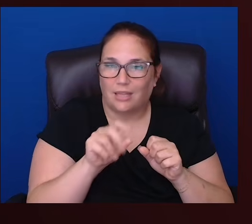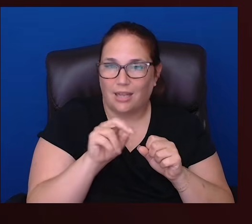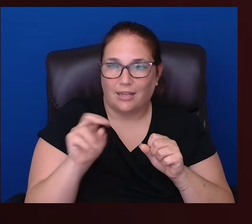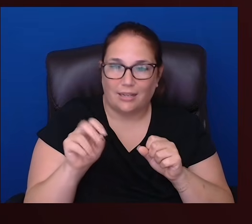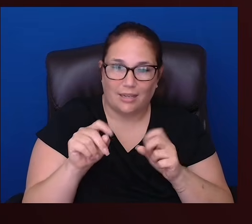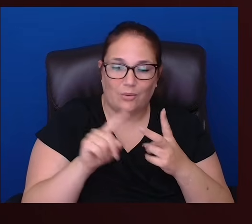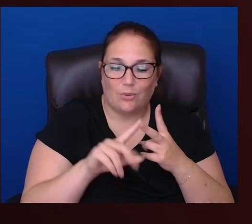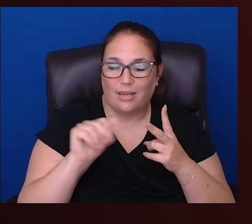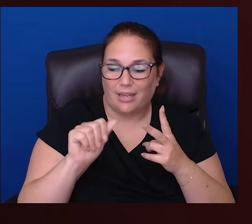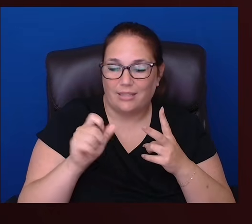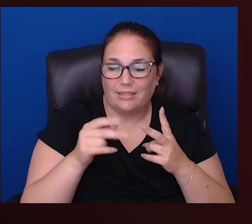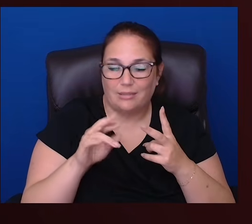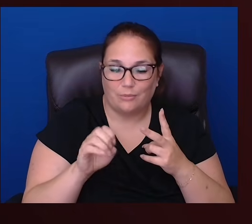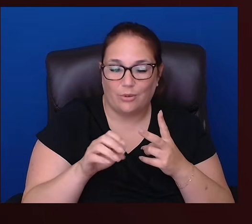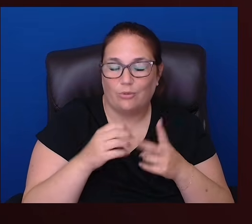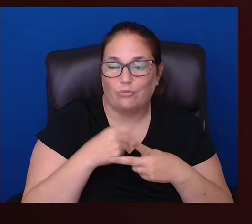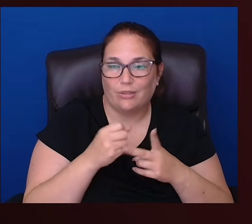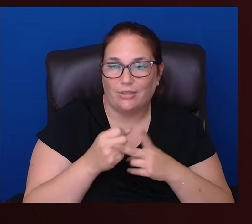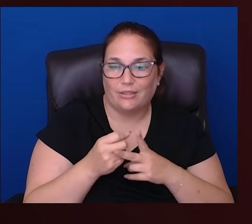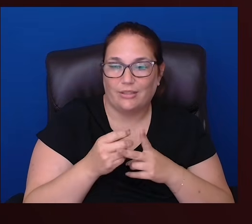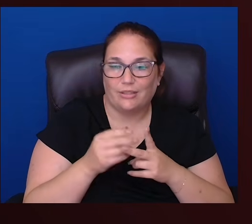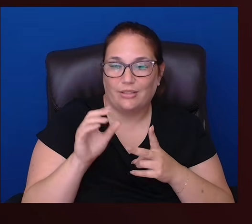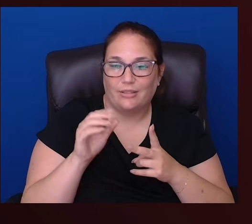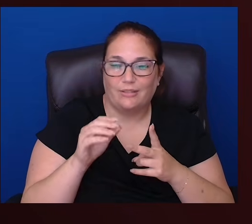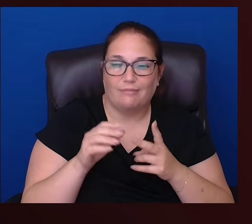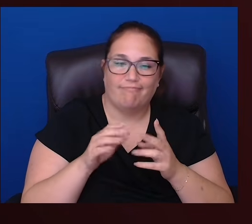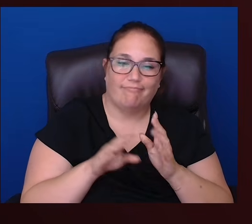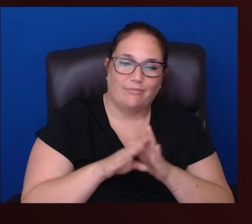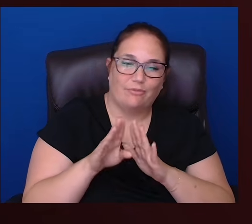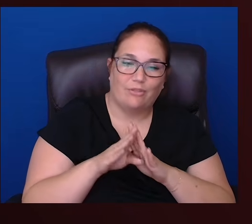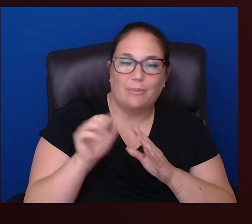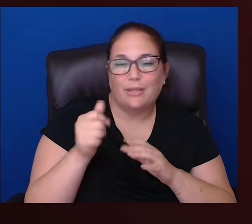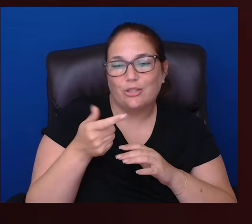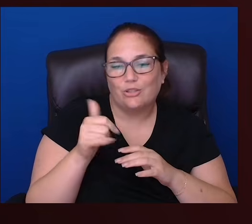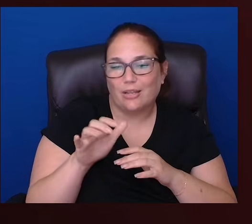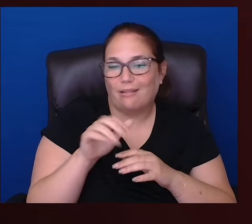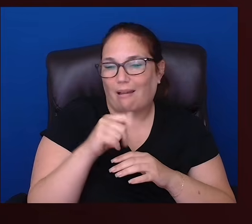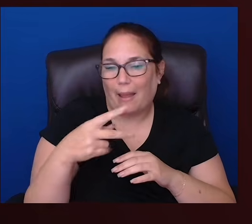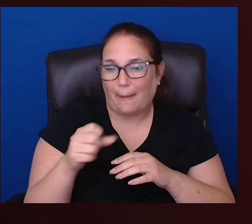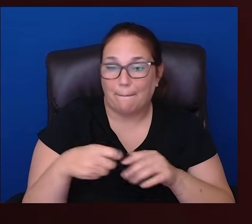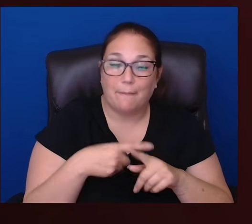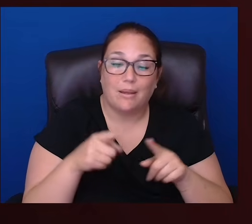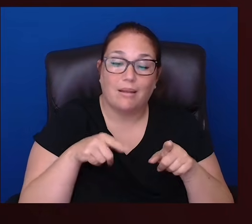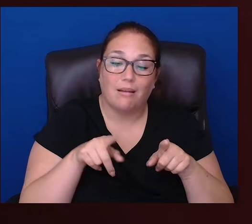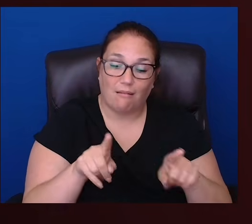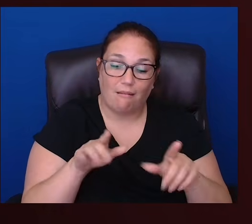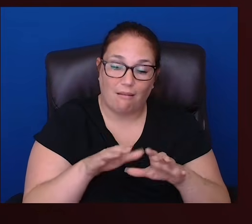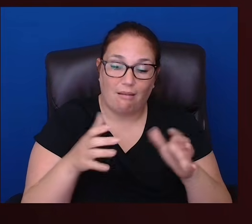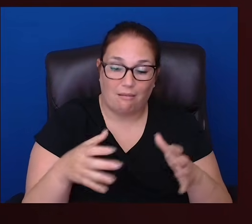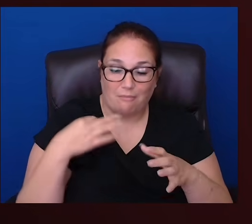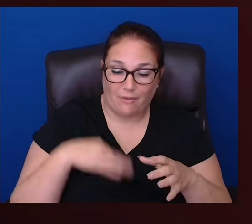distributed Agentic applications but it does provide a lot of benefits. If you were at the session yesterday,